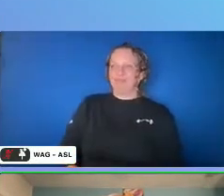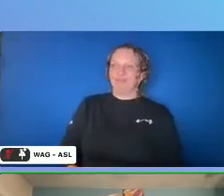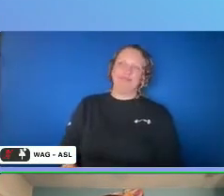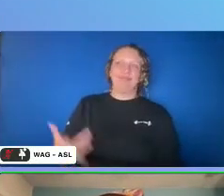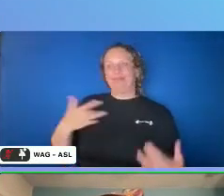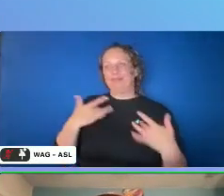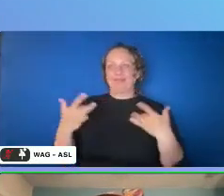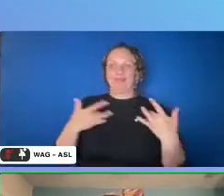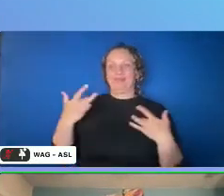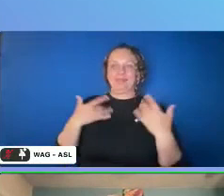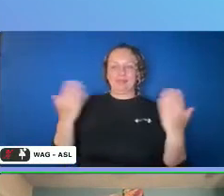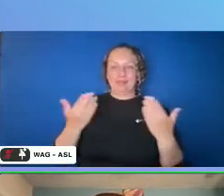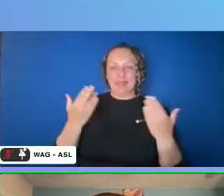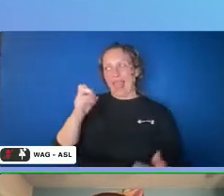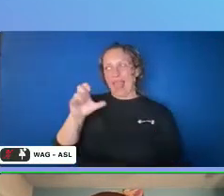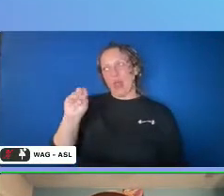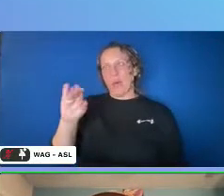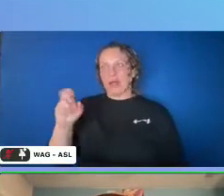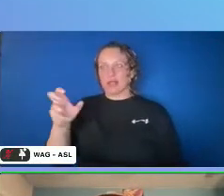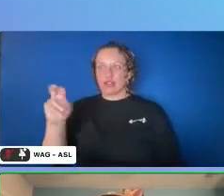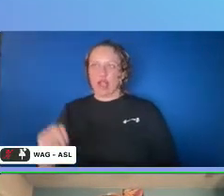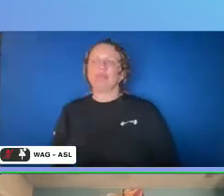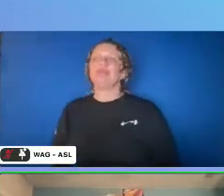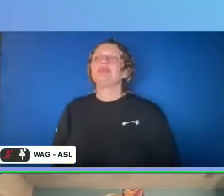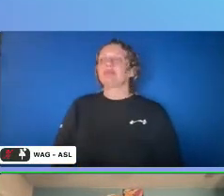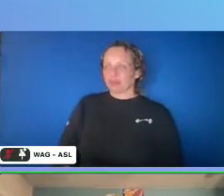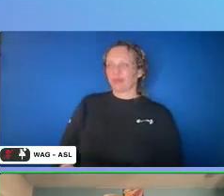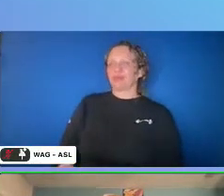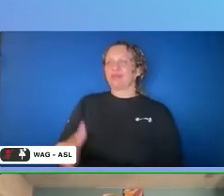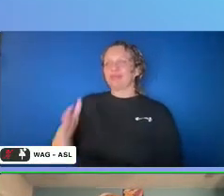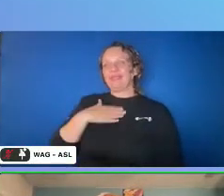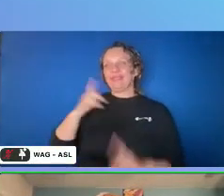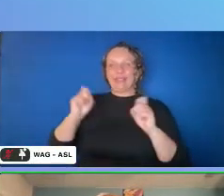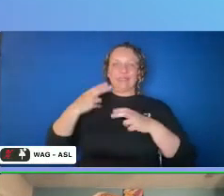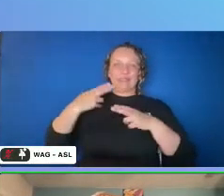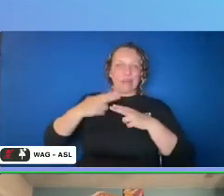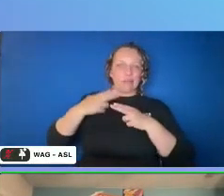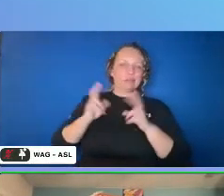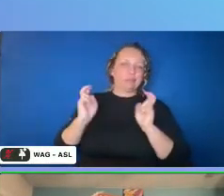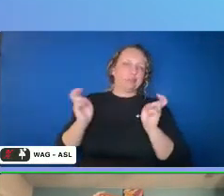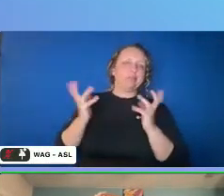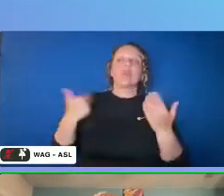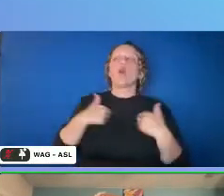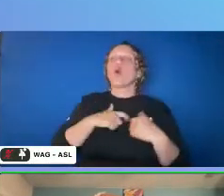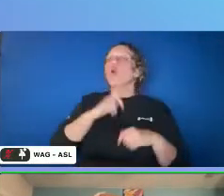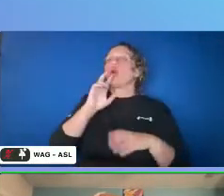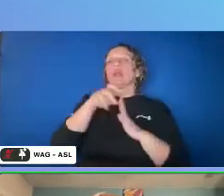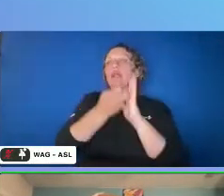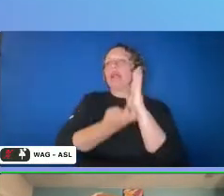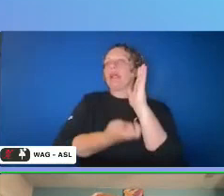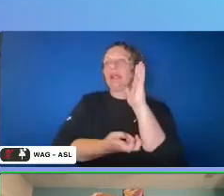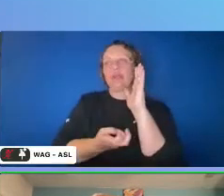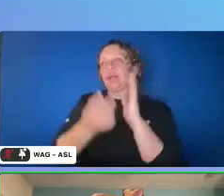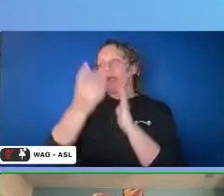So Vaultwise, hello Axe Con is my test name and we're gonna get into some intelligent guided tests.